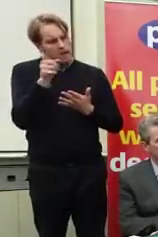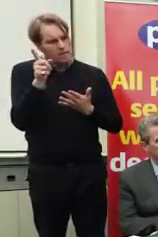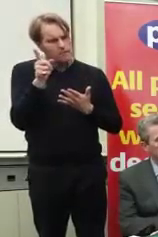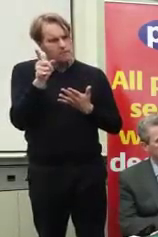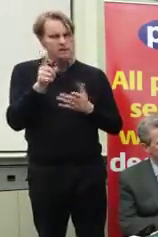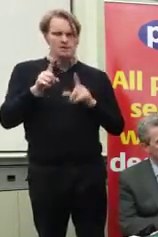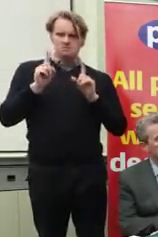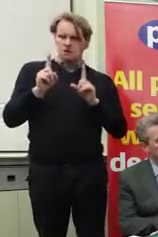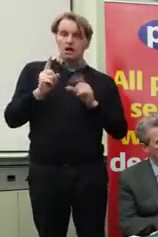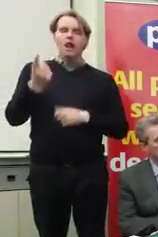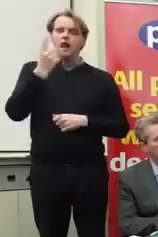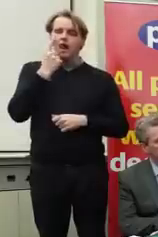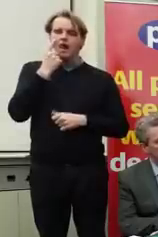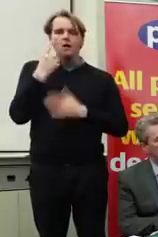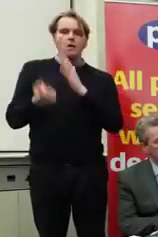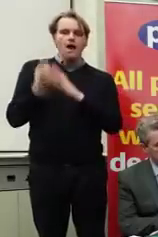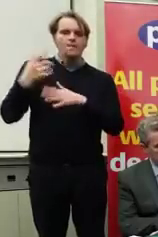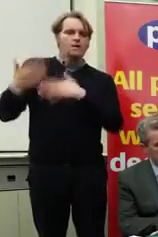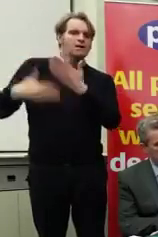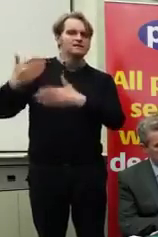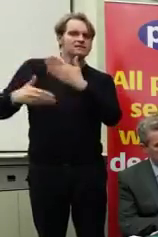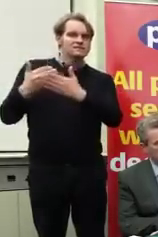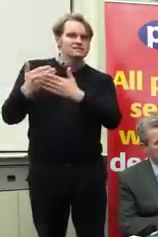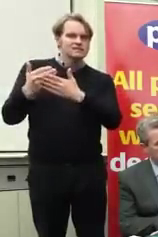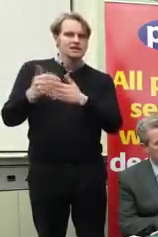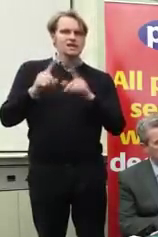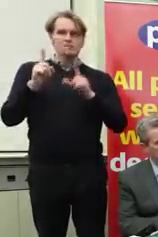we'll see what comes out of that but any shift that the government's having on